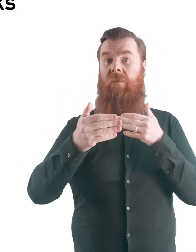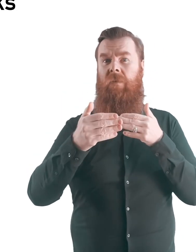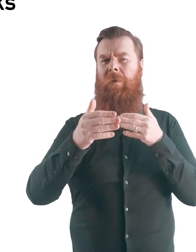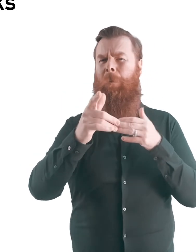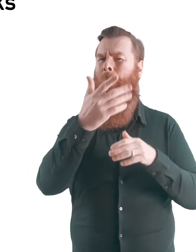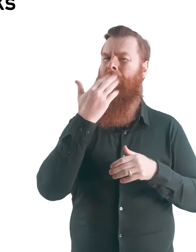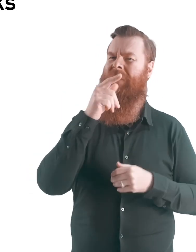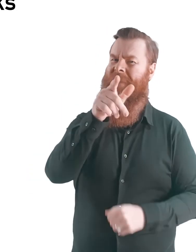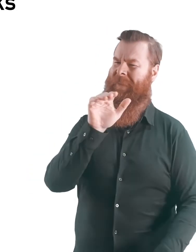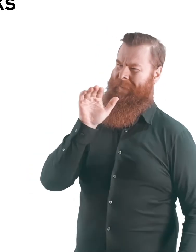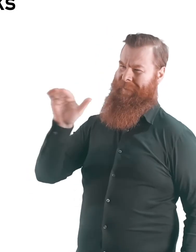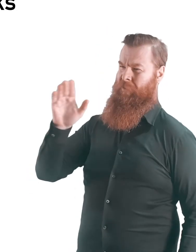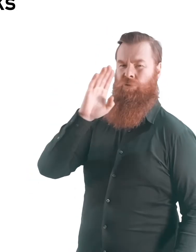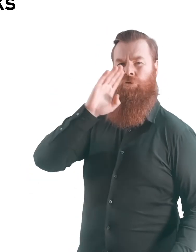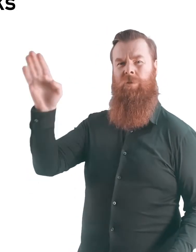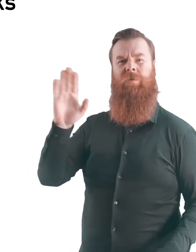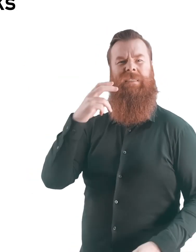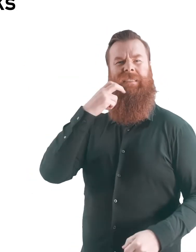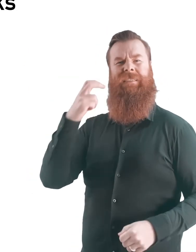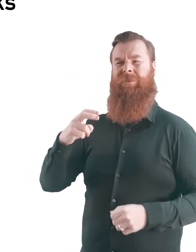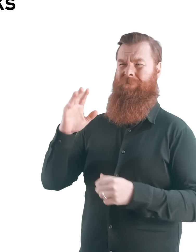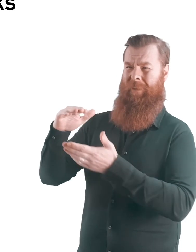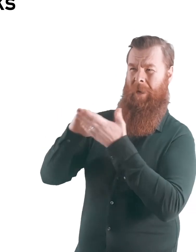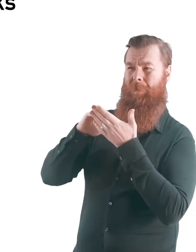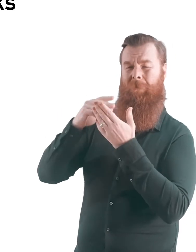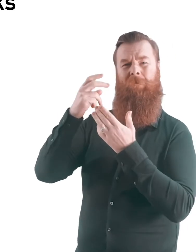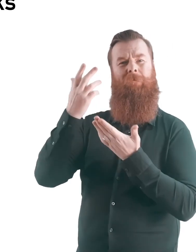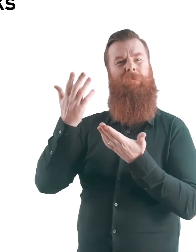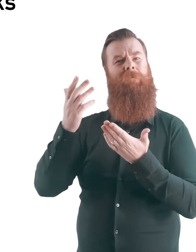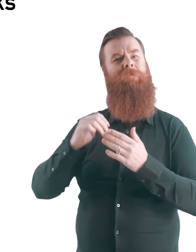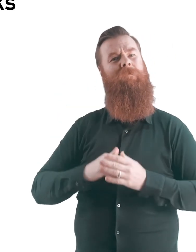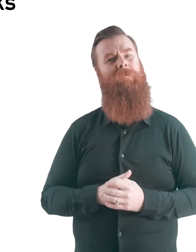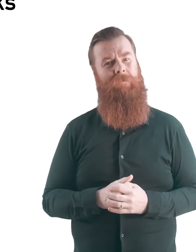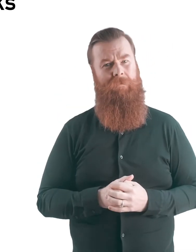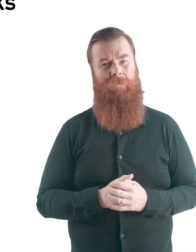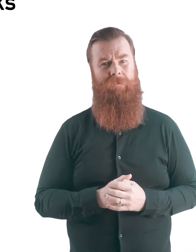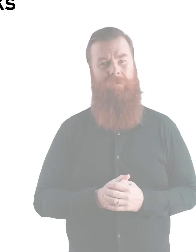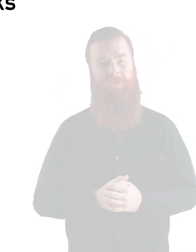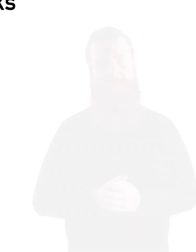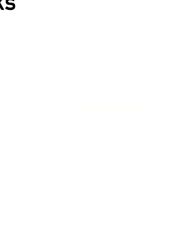tell your dentist as soon as possible so they can help.